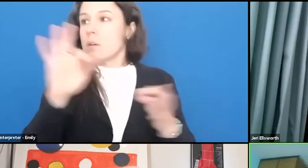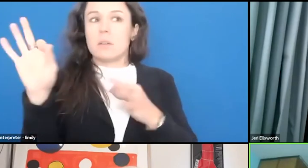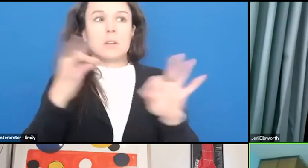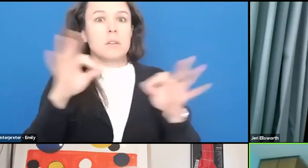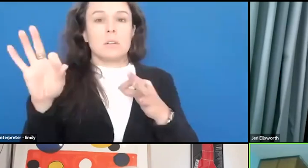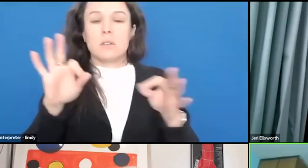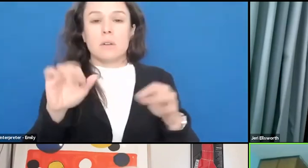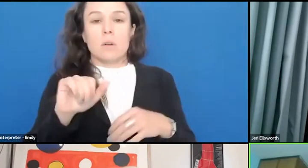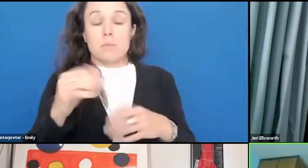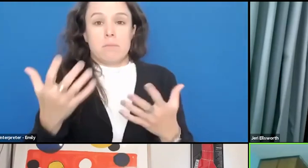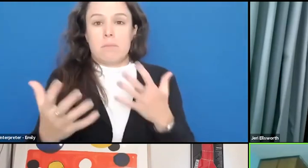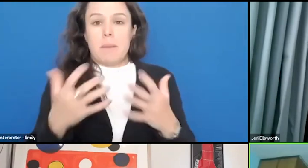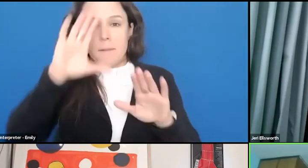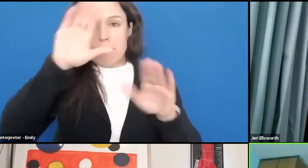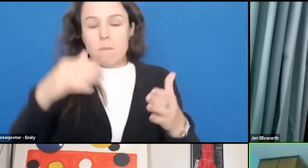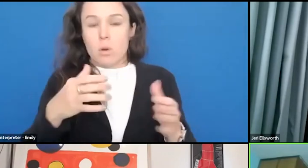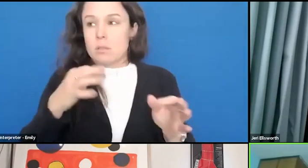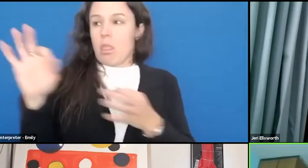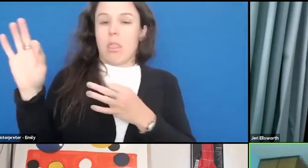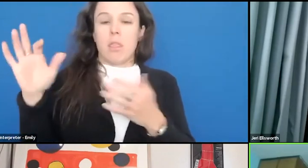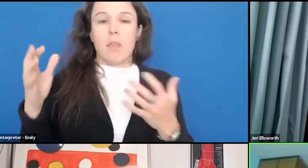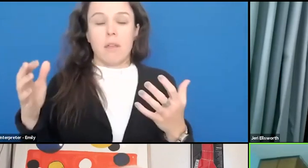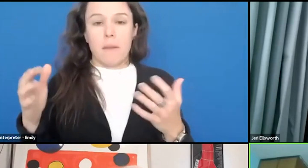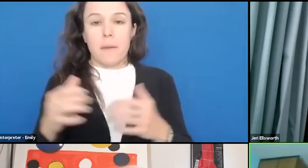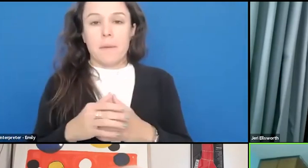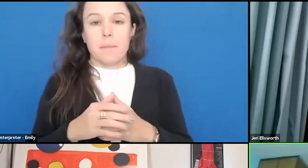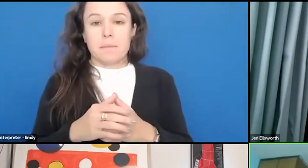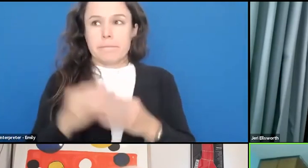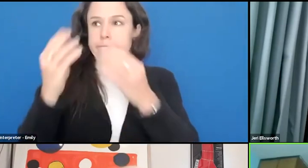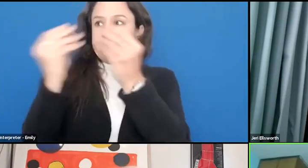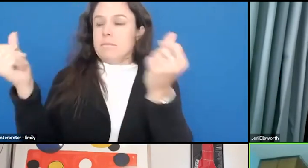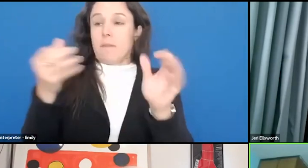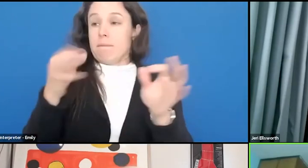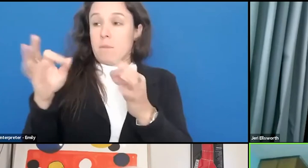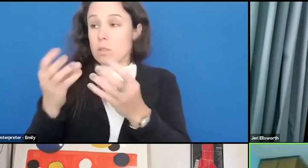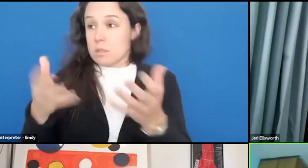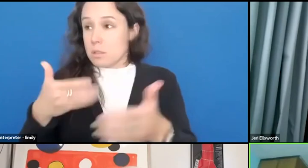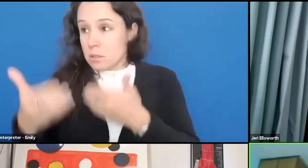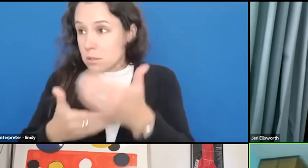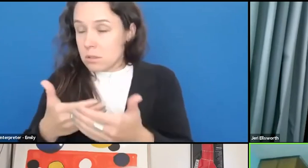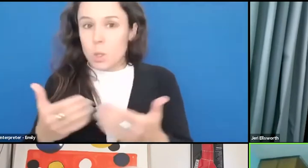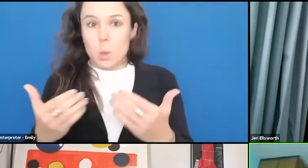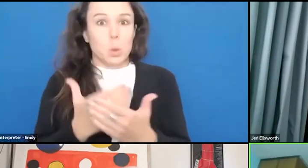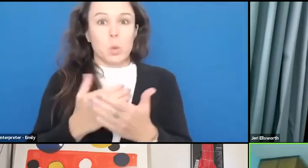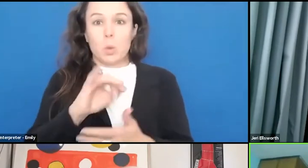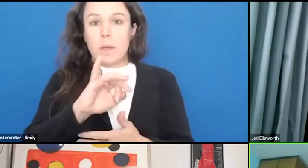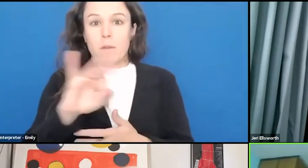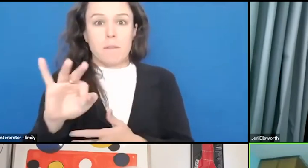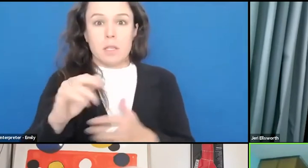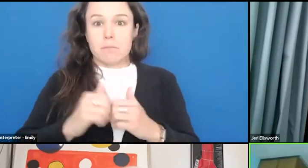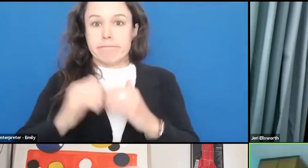and whether our focus is becomes dissipated as we are making these interfaces and what's going to